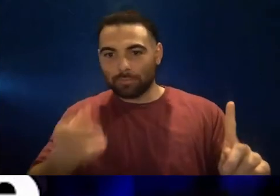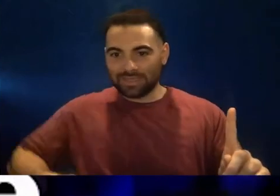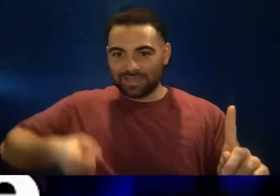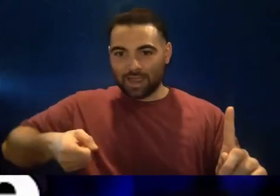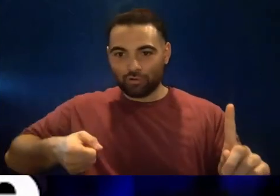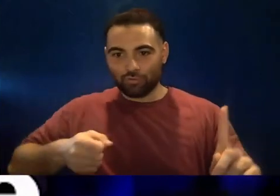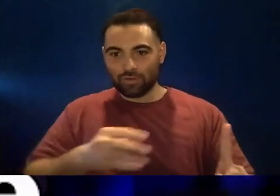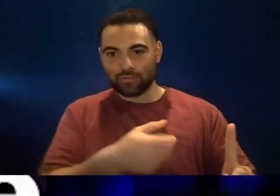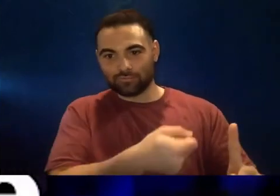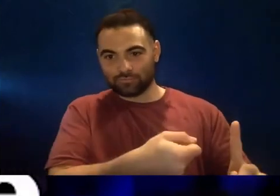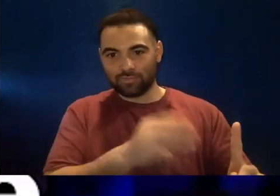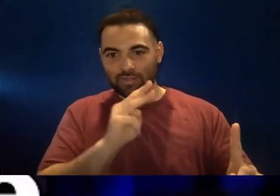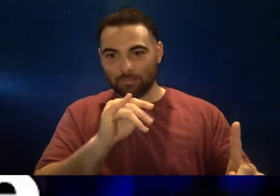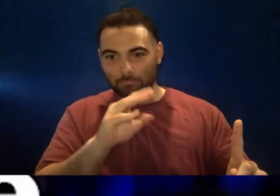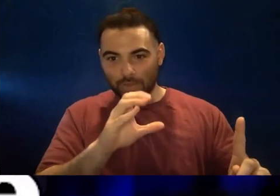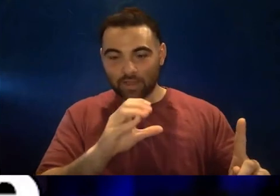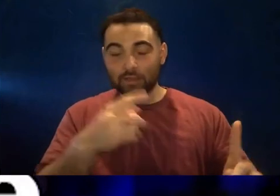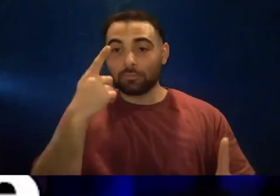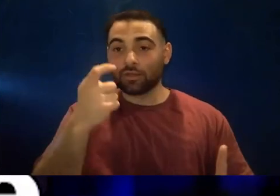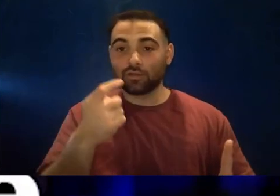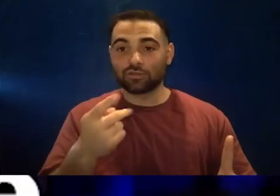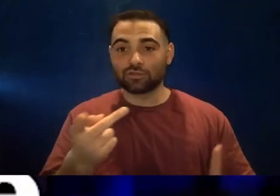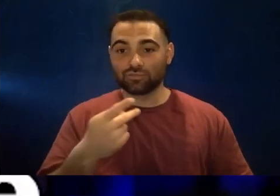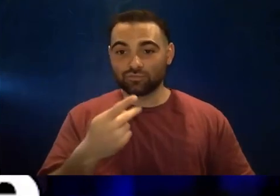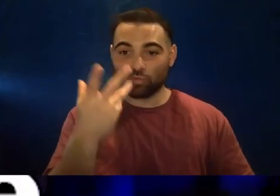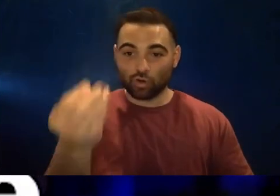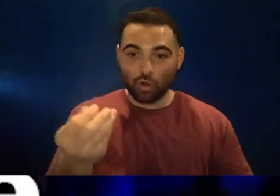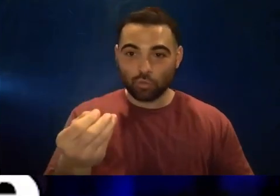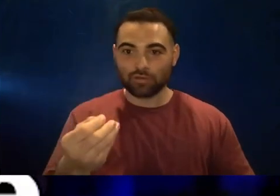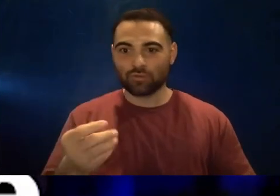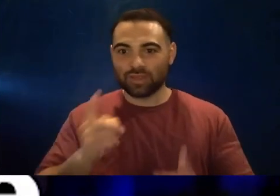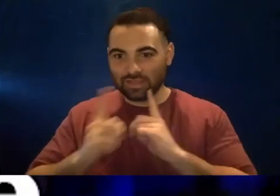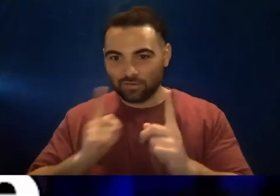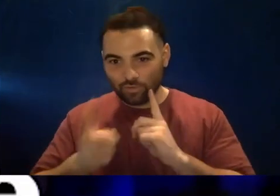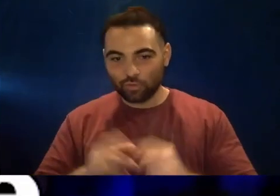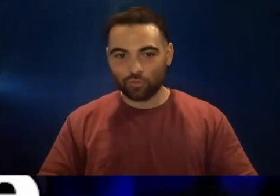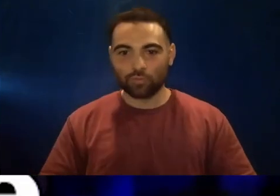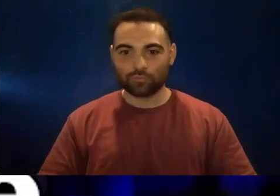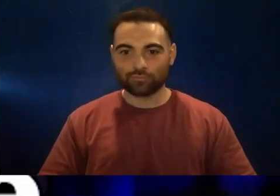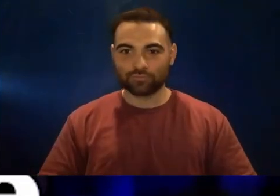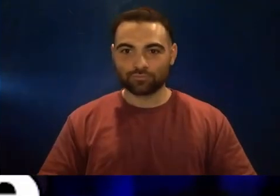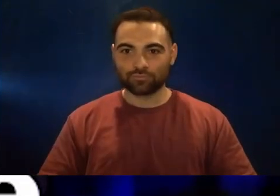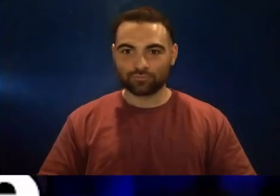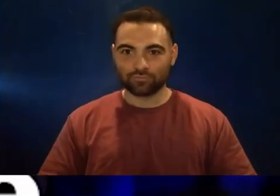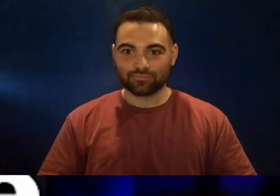because we're actually going to do the interview somewhere. And I have a backpack on,